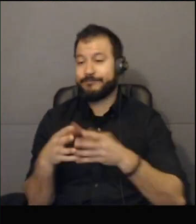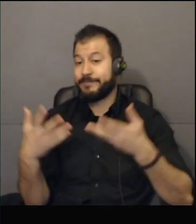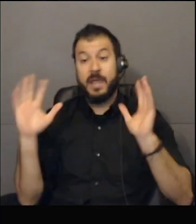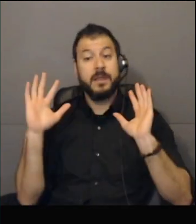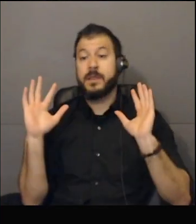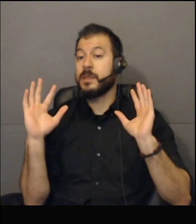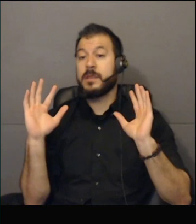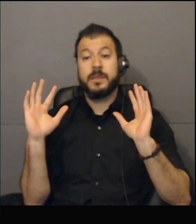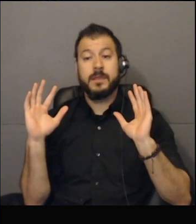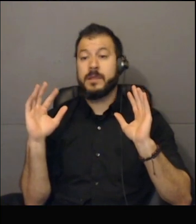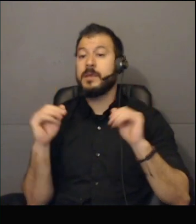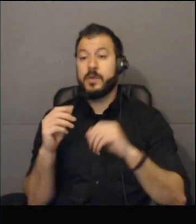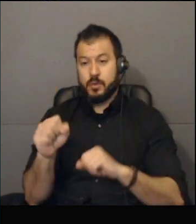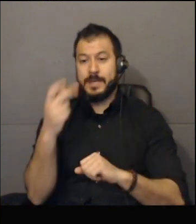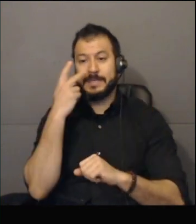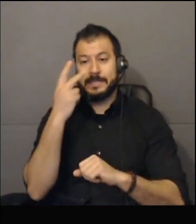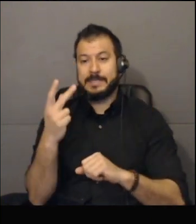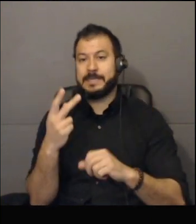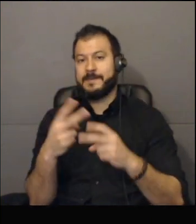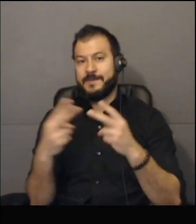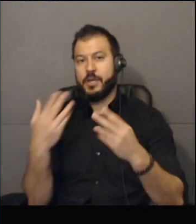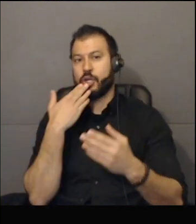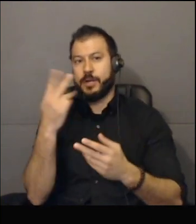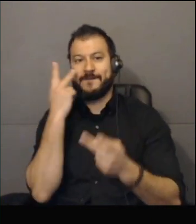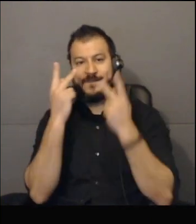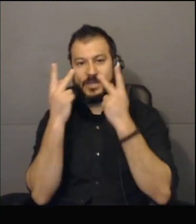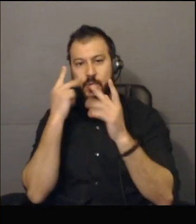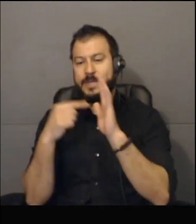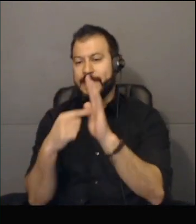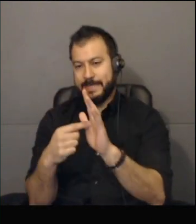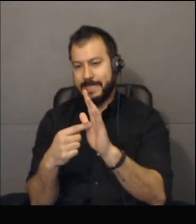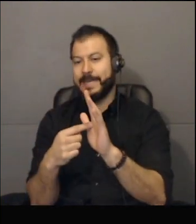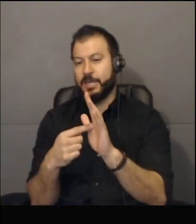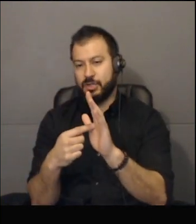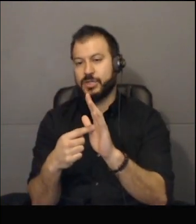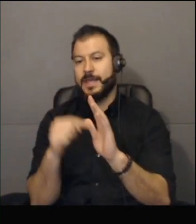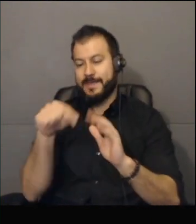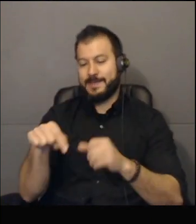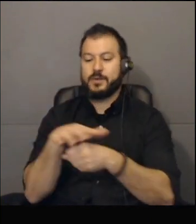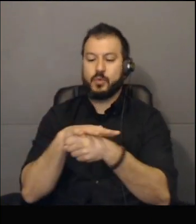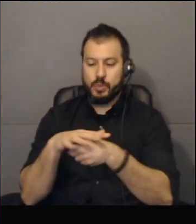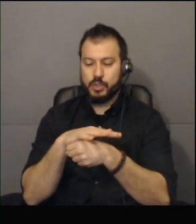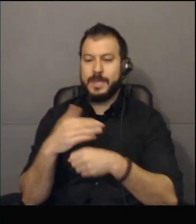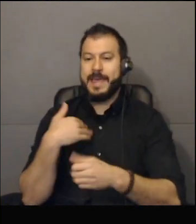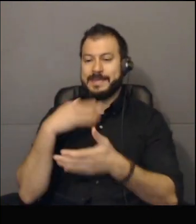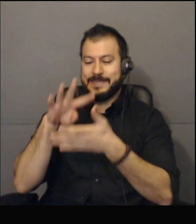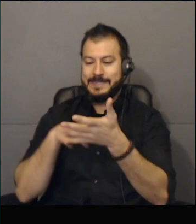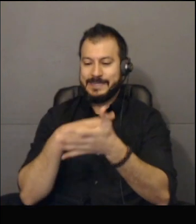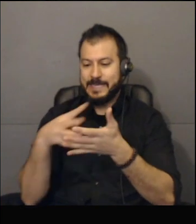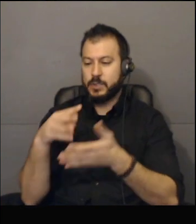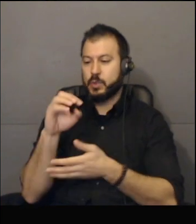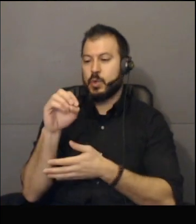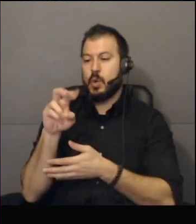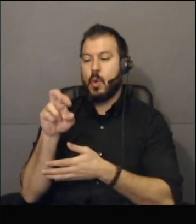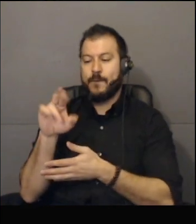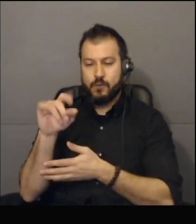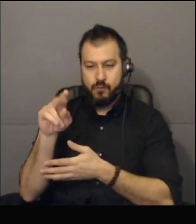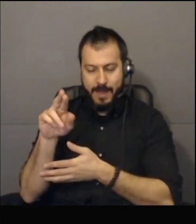Great visual indicators that this build this region has schedule overrides and dynamic standby enabled.